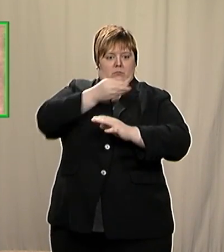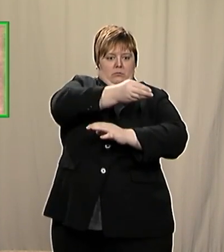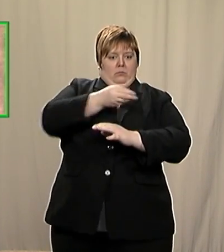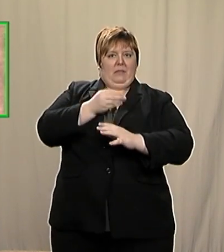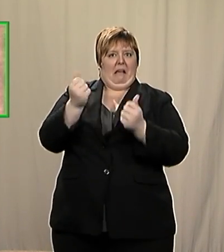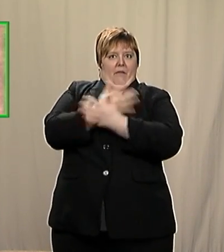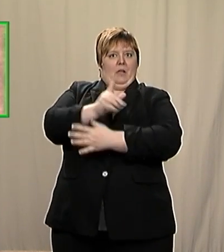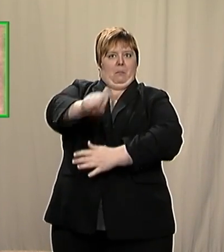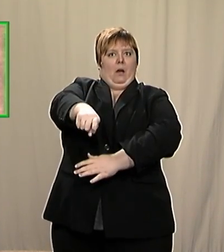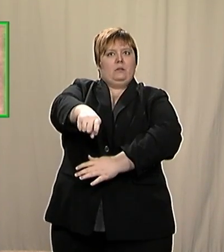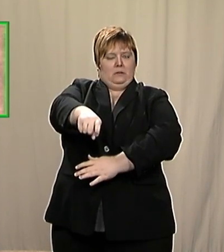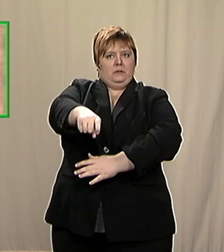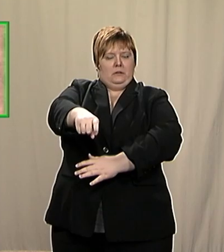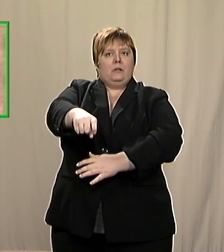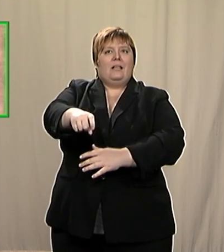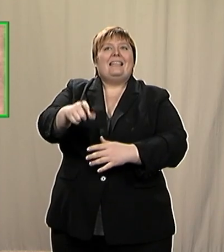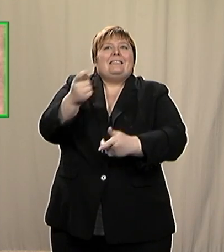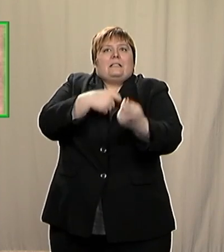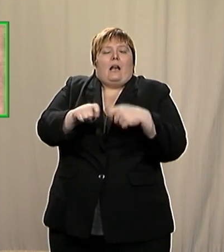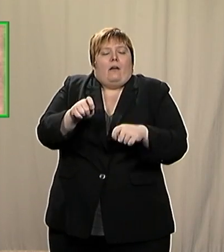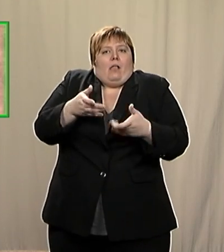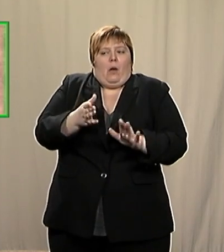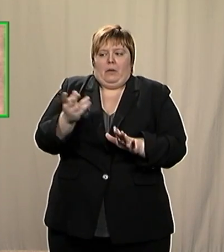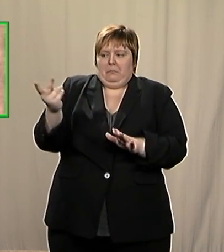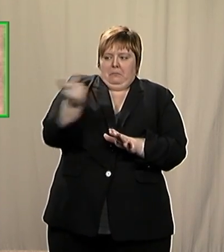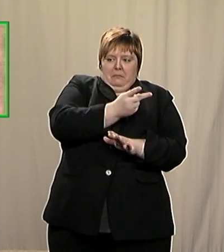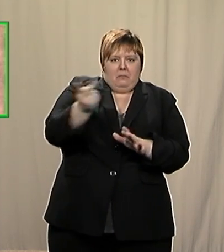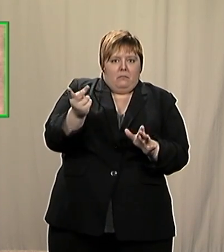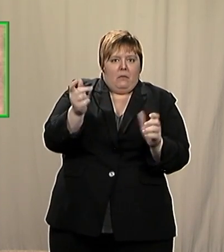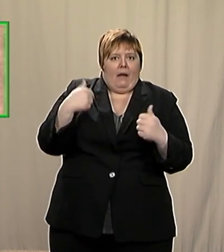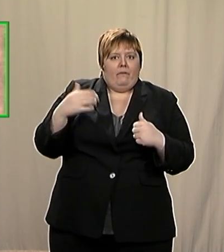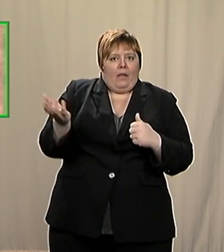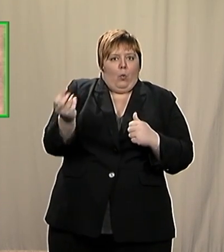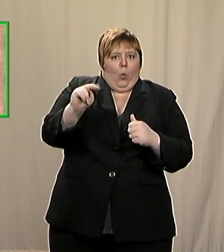as opposed to allowing the participants to have some interaction amongst themselves.